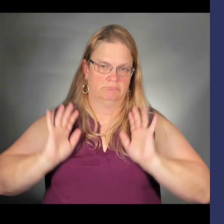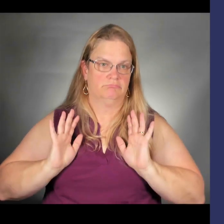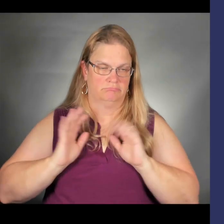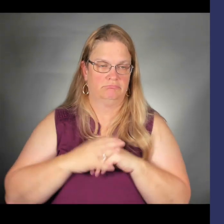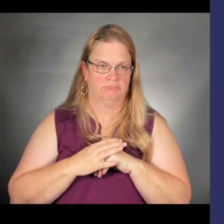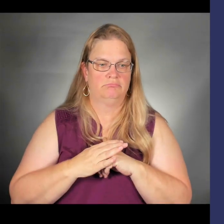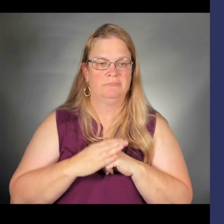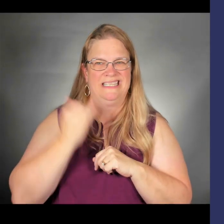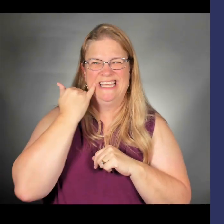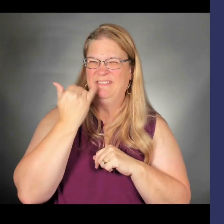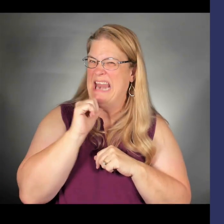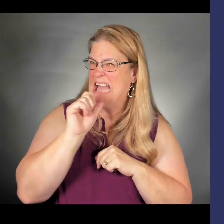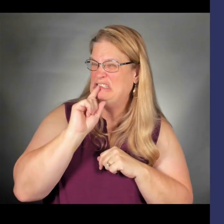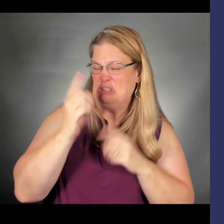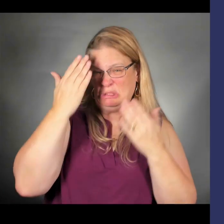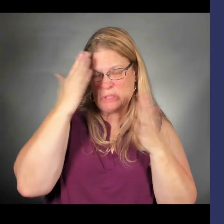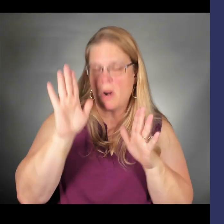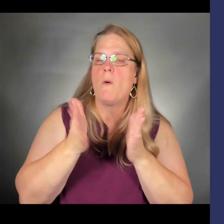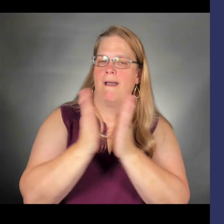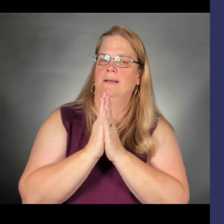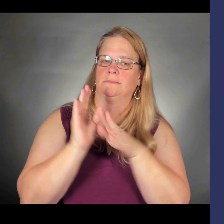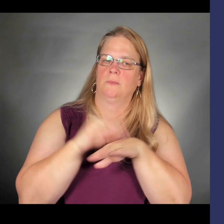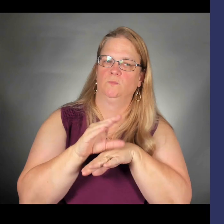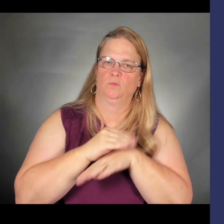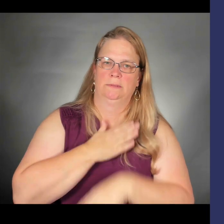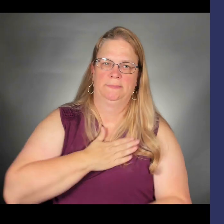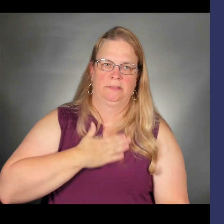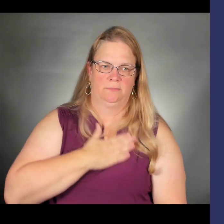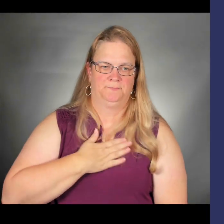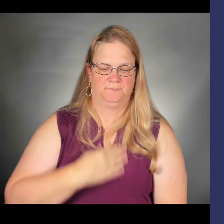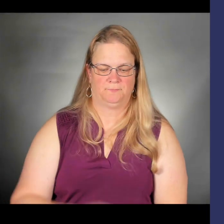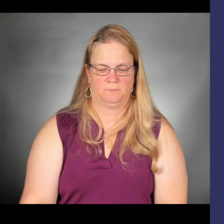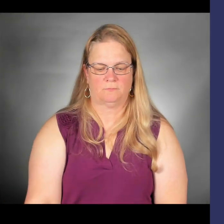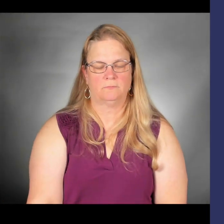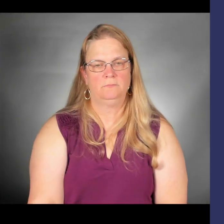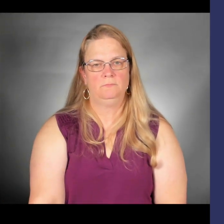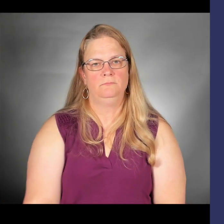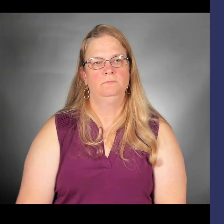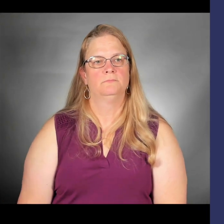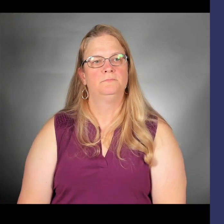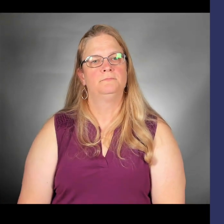Generally speaking. They should be monitored. If you're uncertain ask a counselor, please.